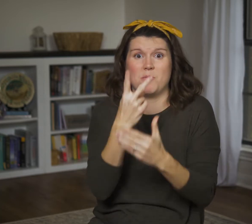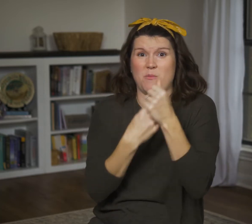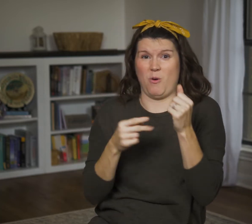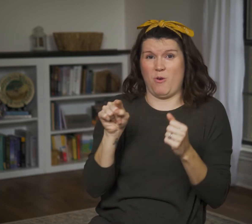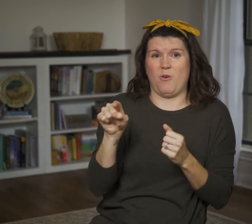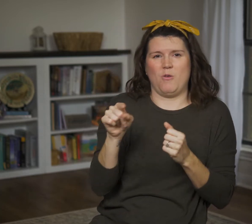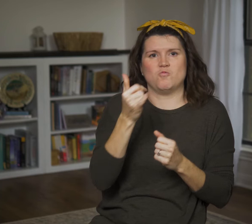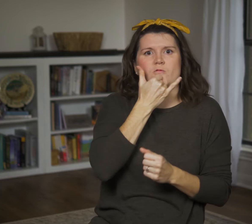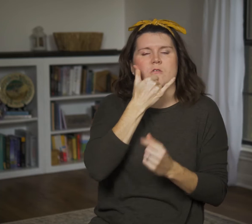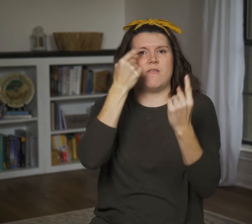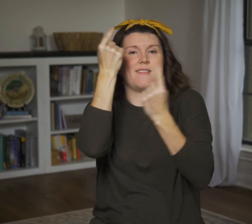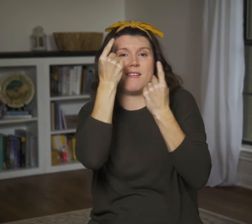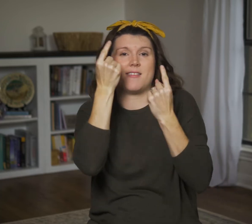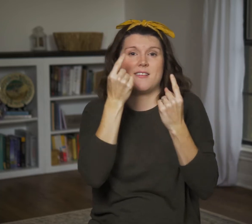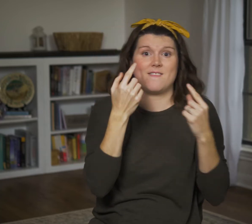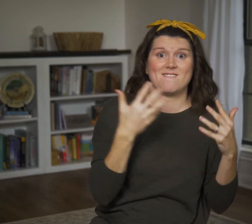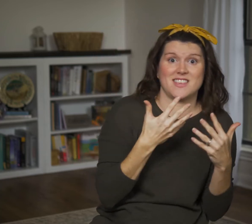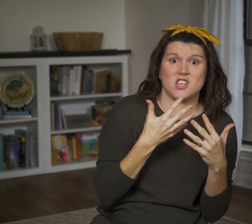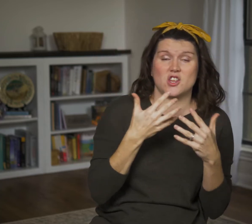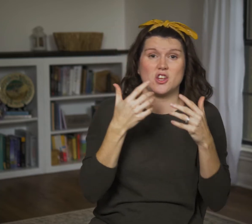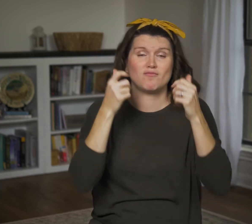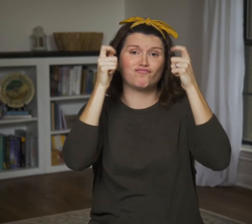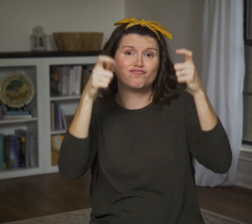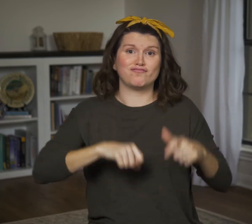Both kinds of wrong thinking, fear and pride,